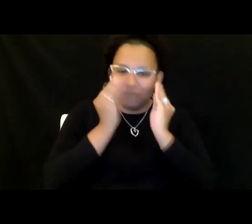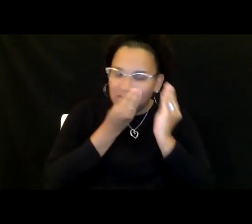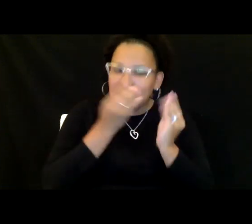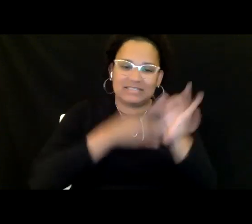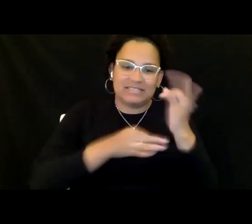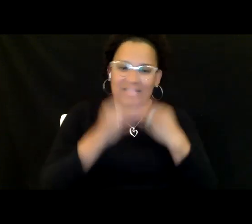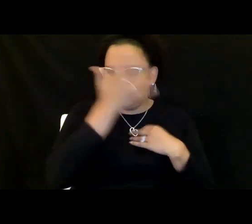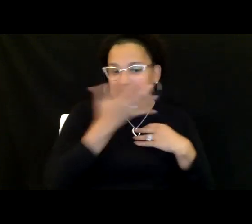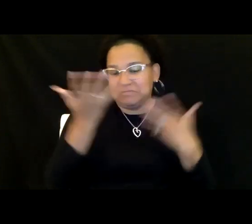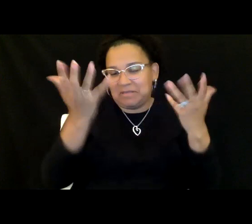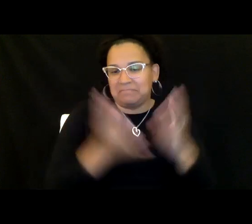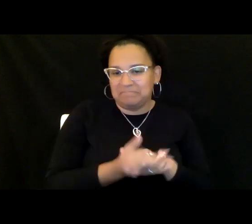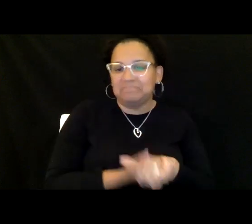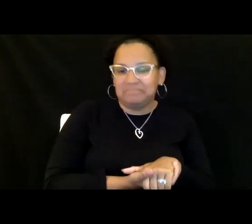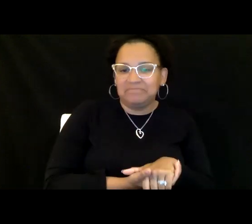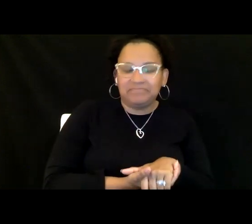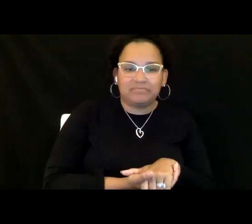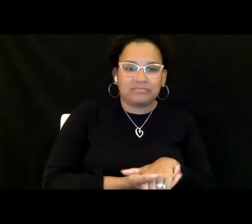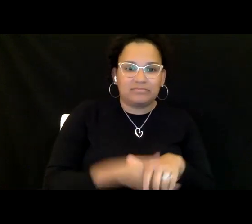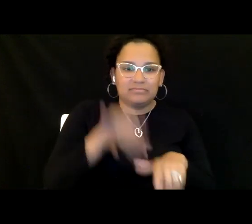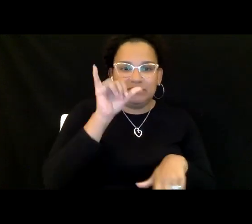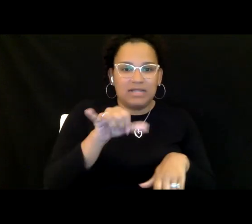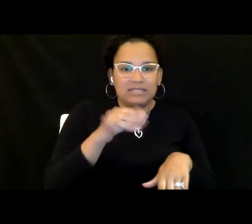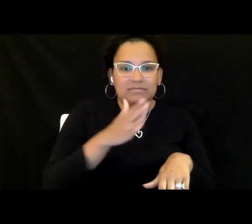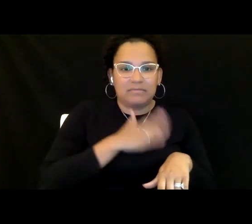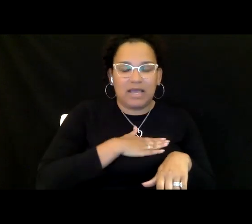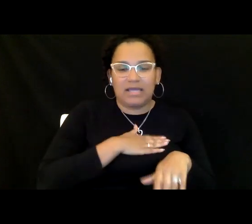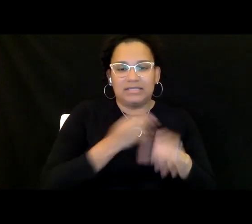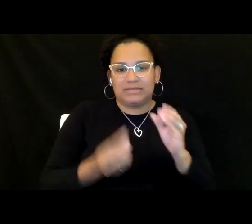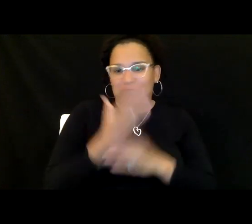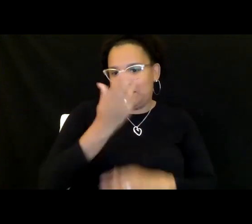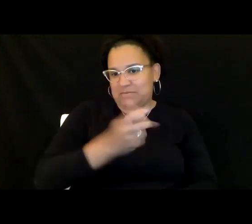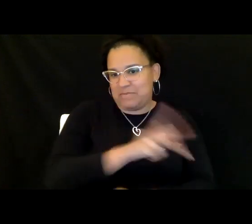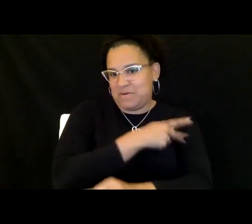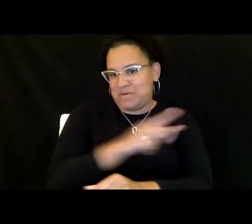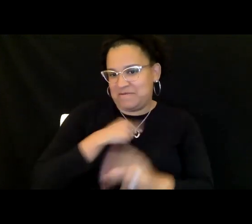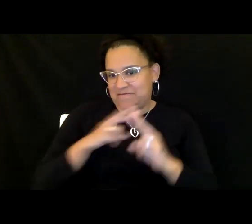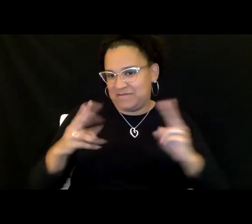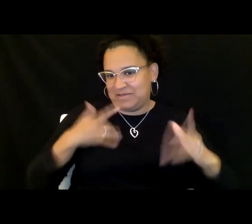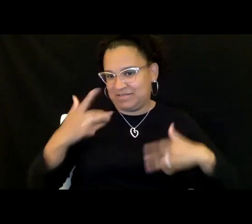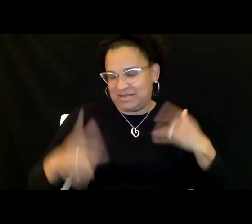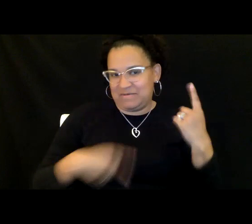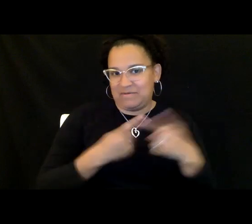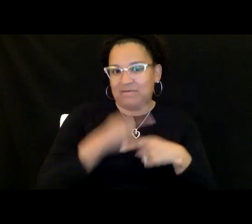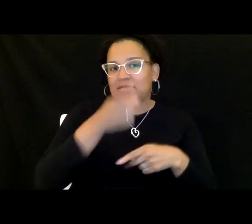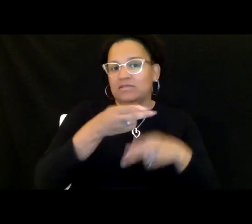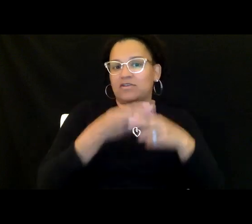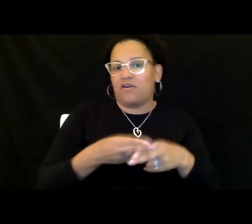Liv Mammone: So yes, this is my springtime palm but i'm very excited about this poem is called first to dress.